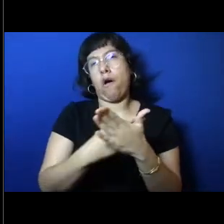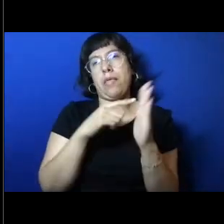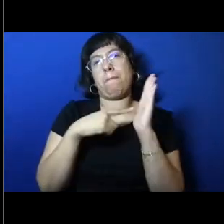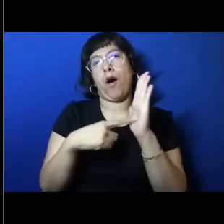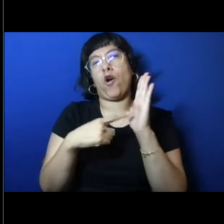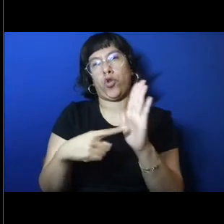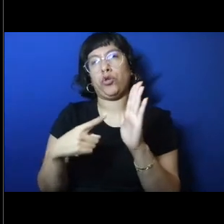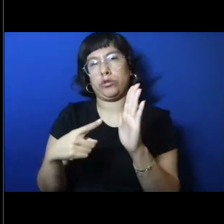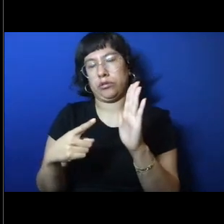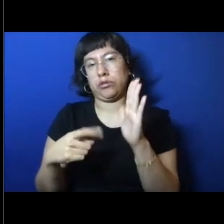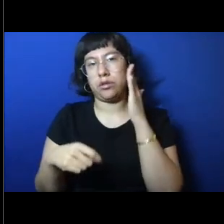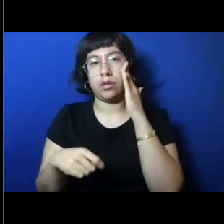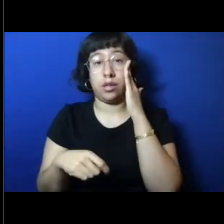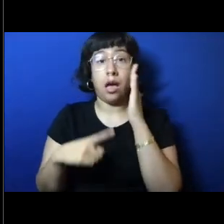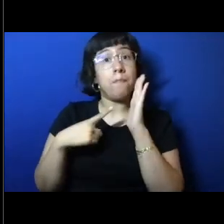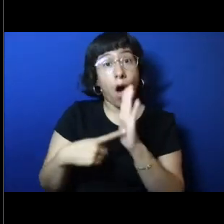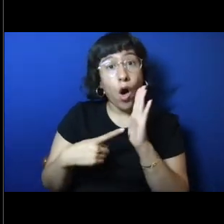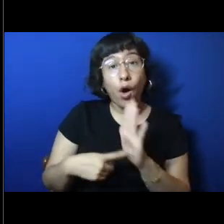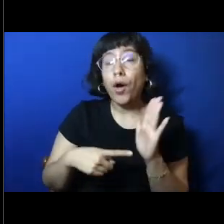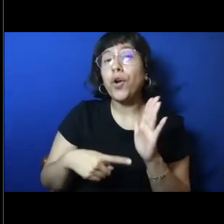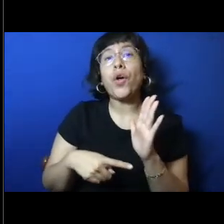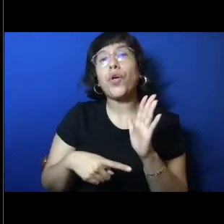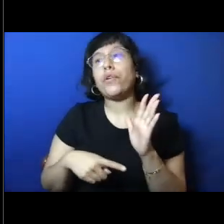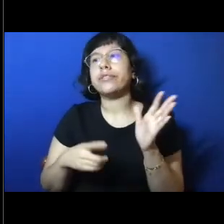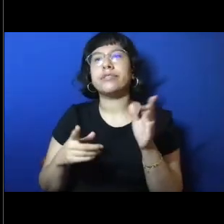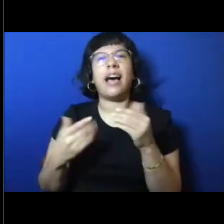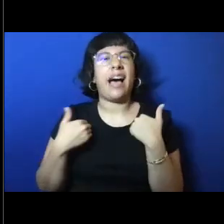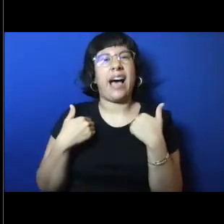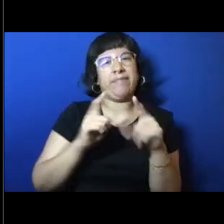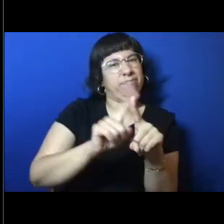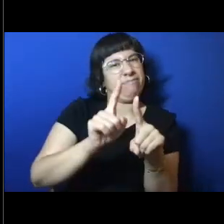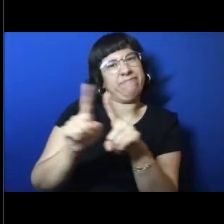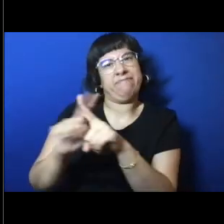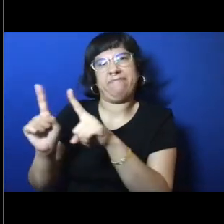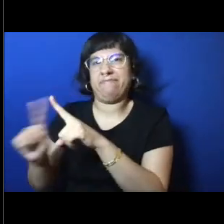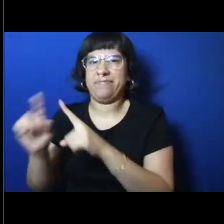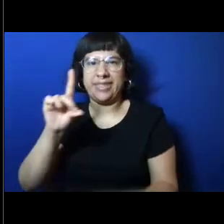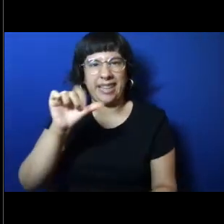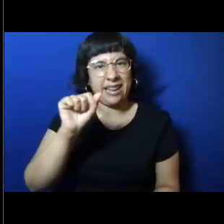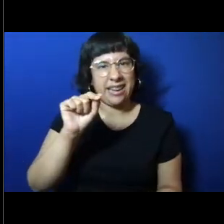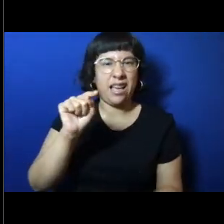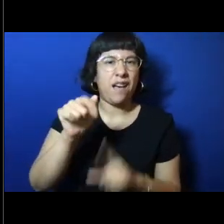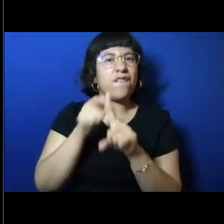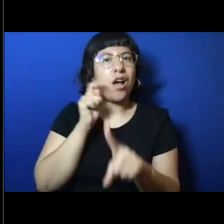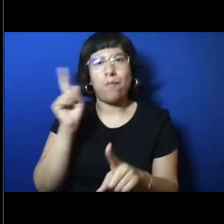And those models might be accepting data from multiple types of satellites and European satellites and us satellites and others.